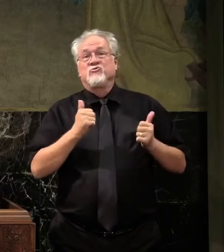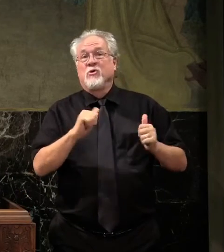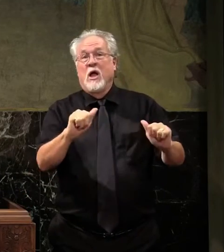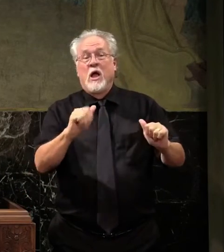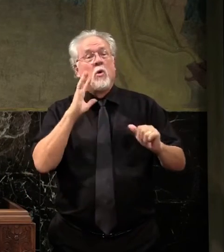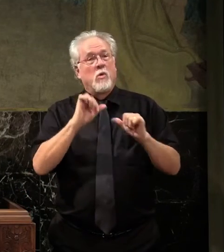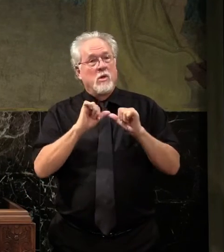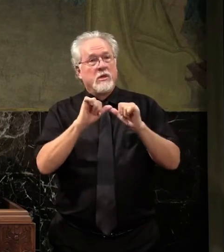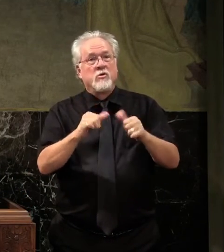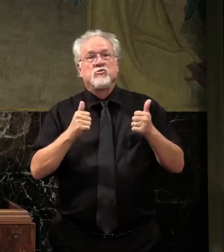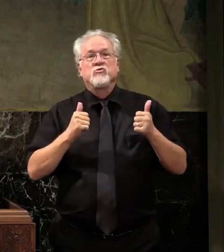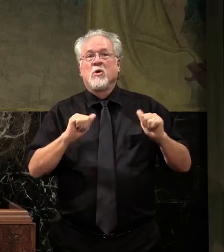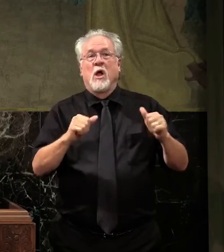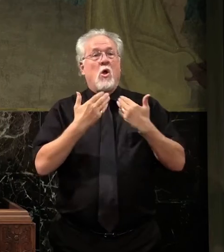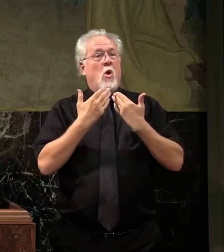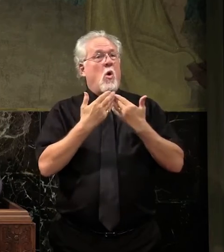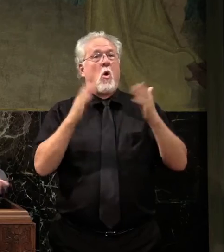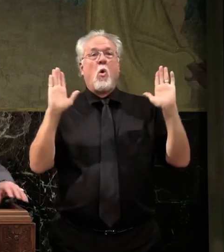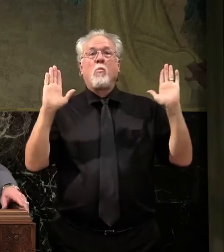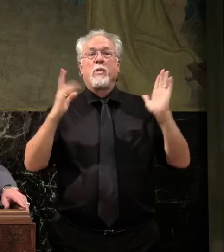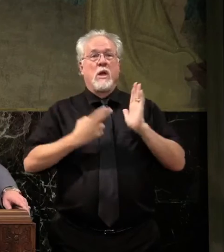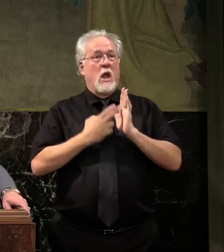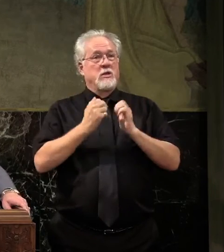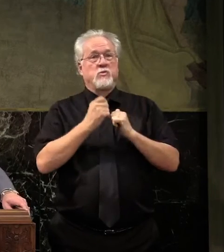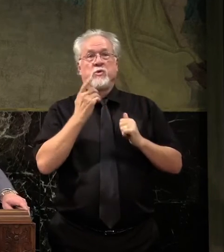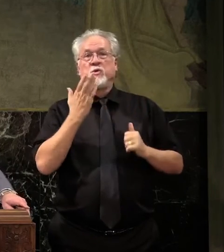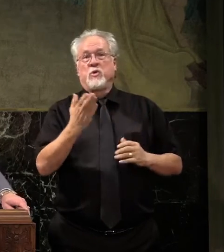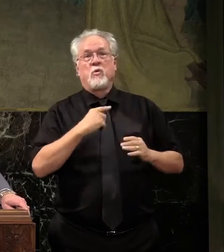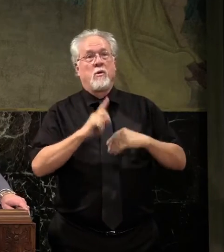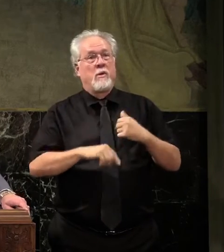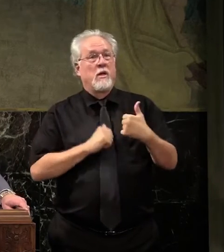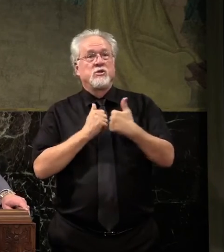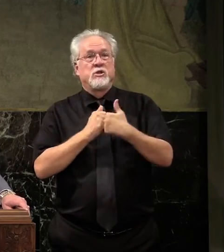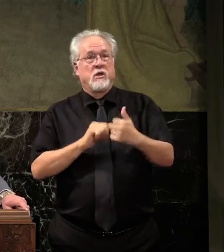try to be as open and honest with all of you about the challenges before us and